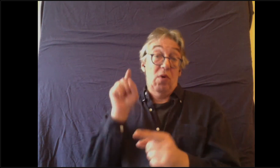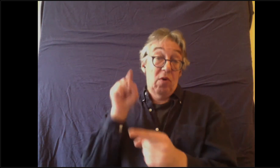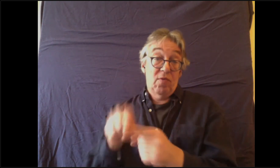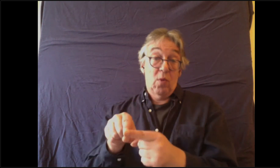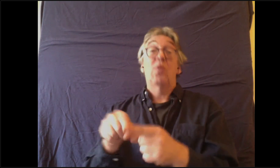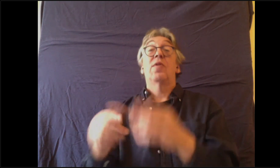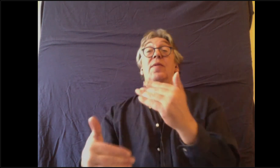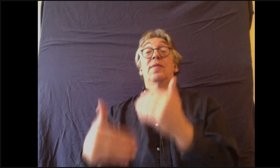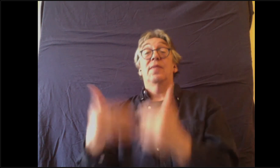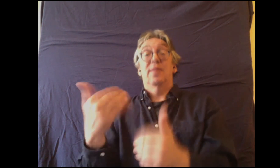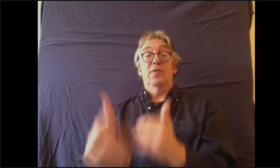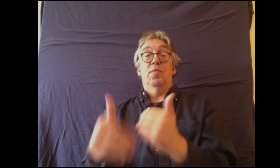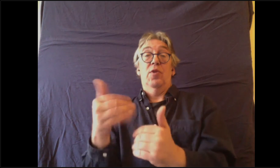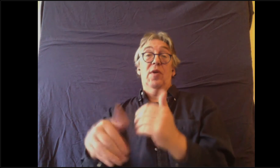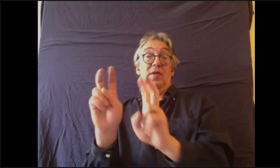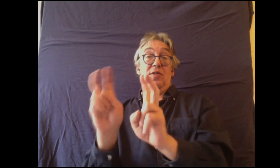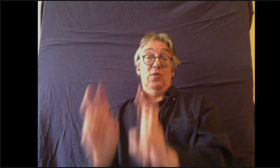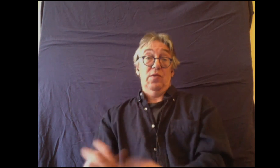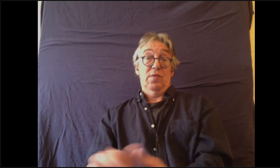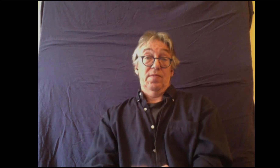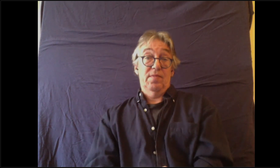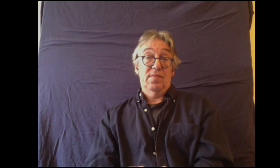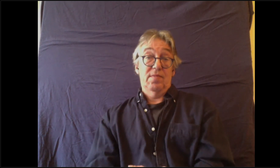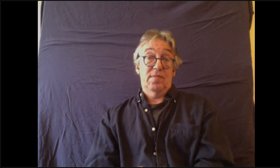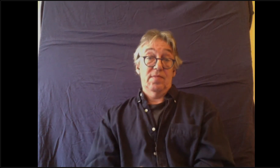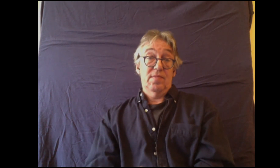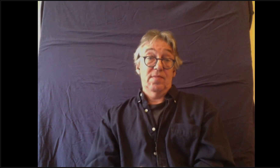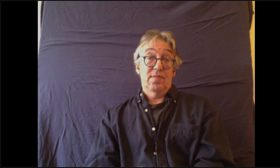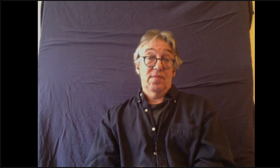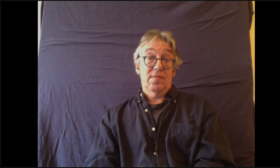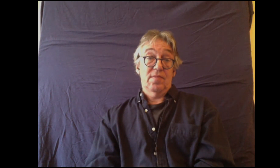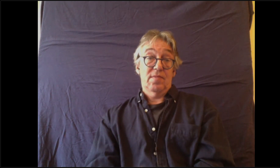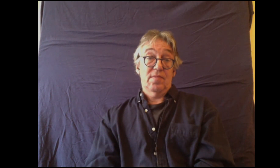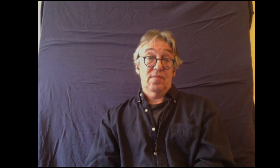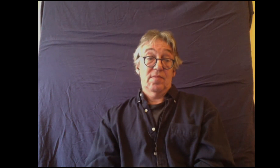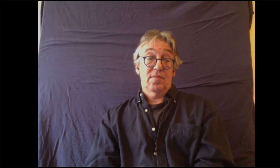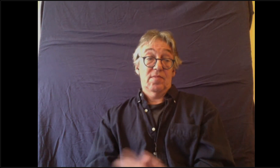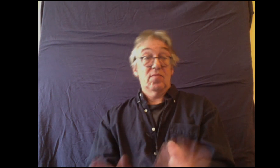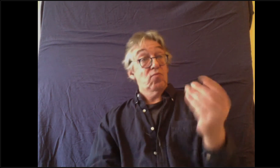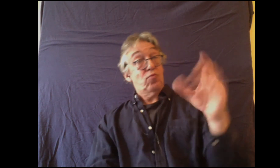Now instead of putting that money in to our coffers